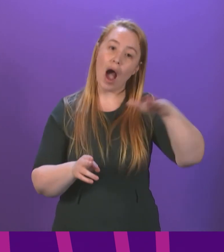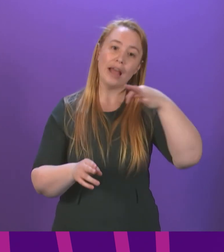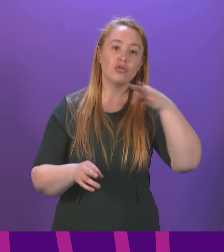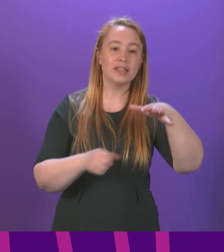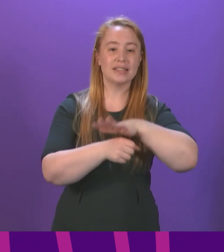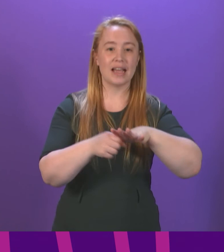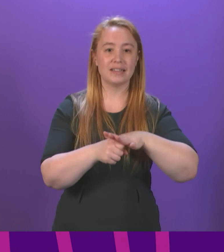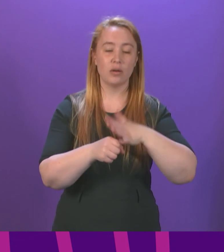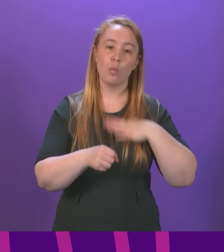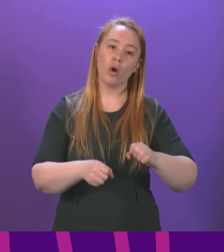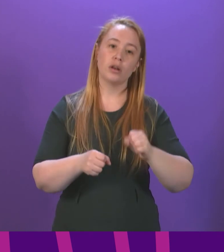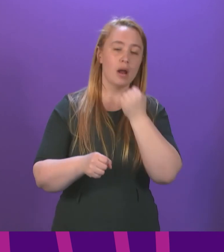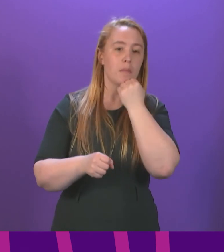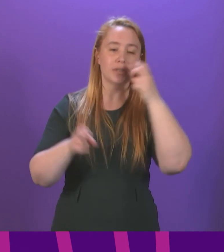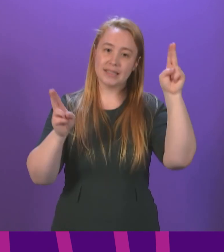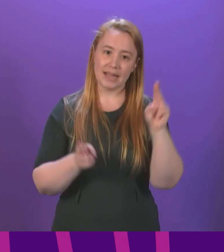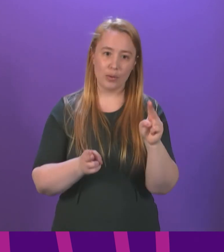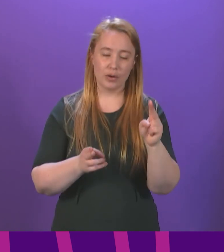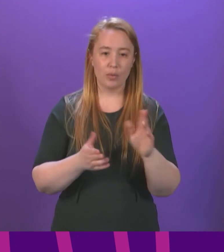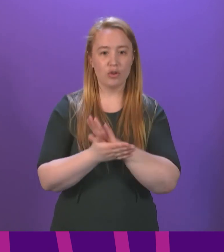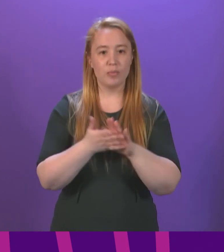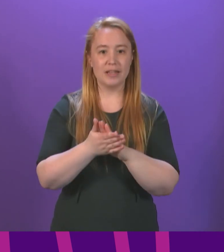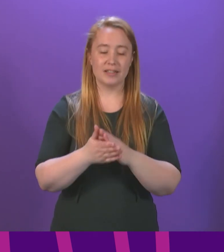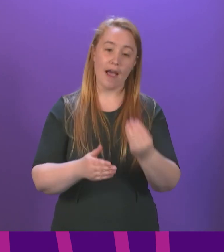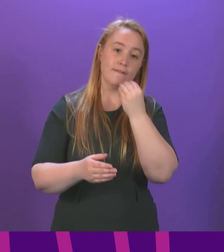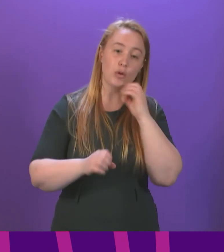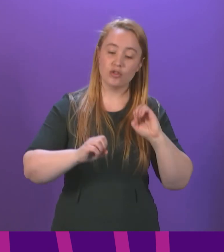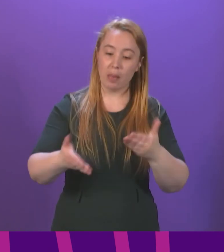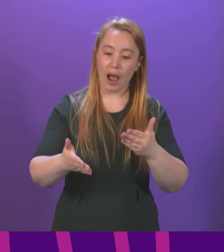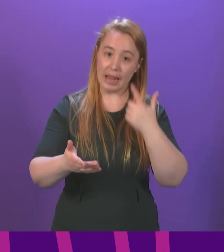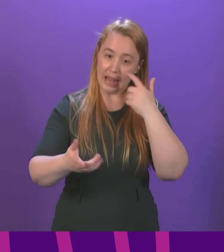and, in doing so, to enhance the resilience of critical food supply. That will help to